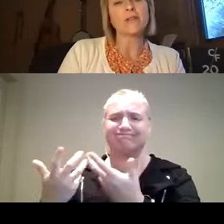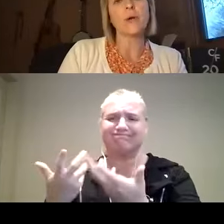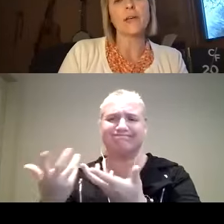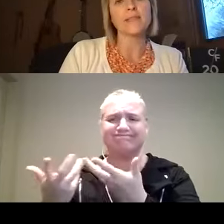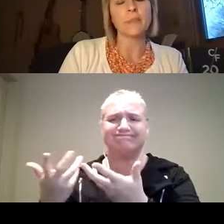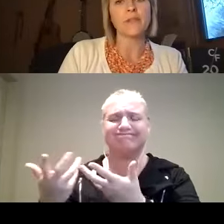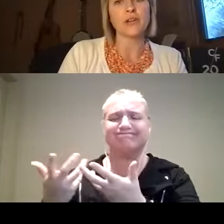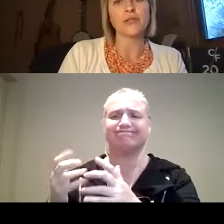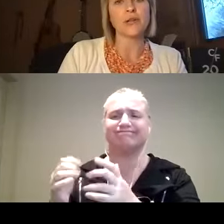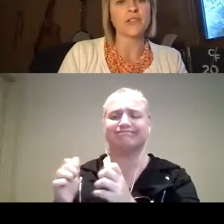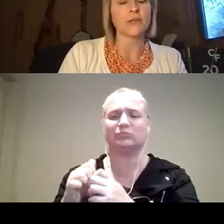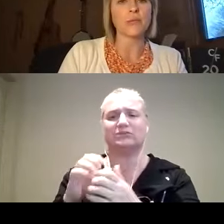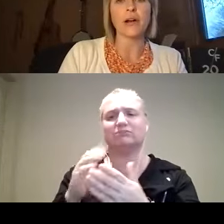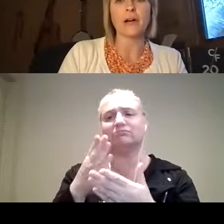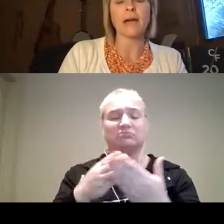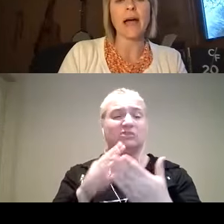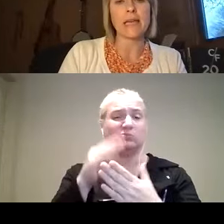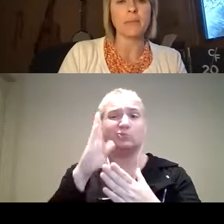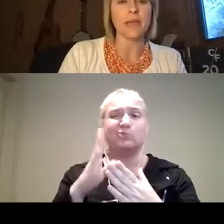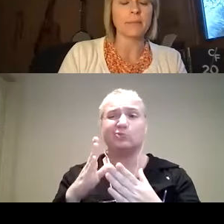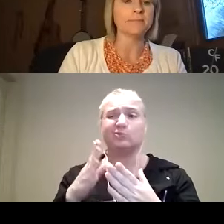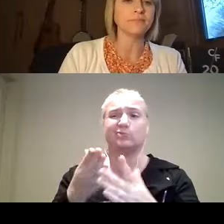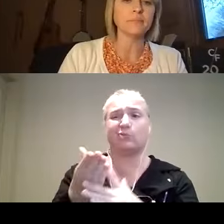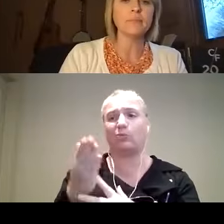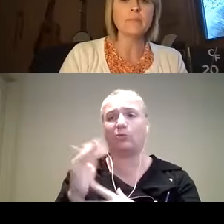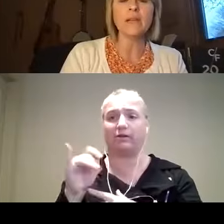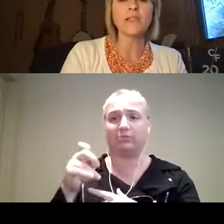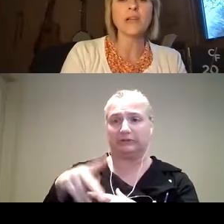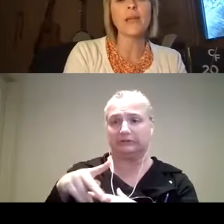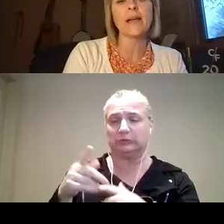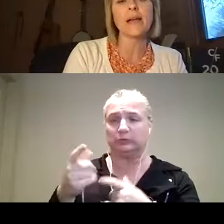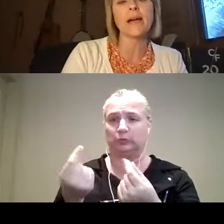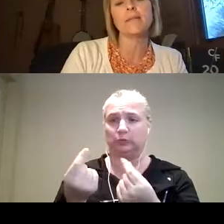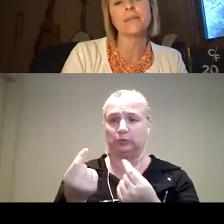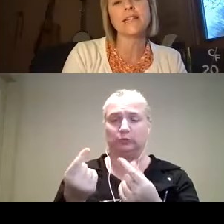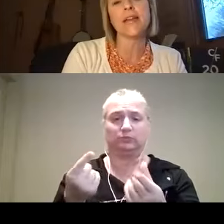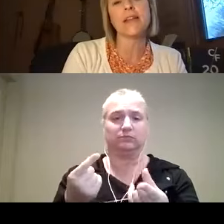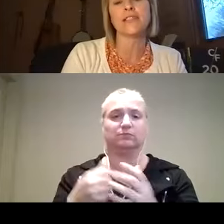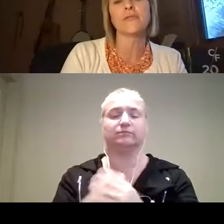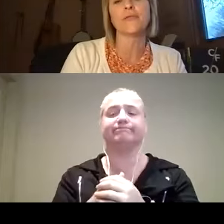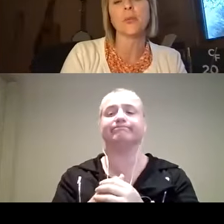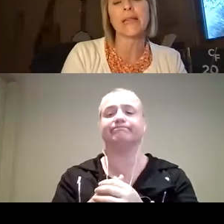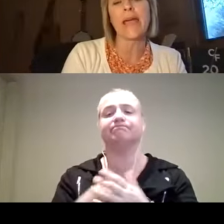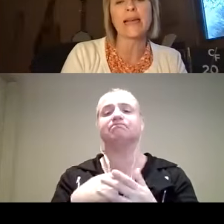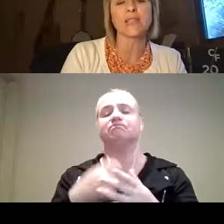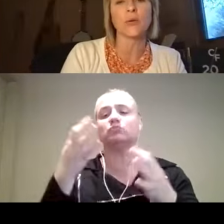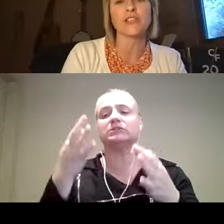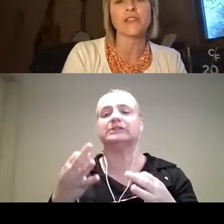with some of our students through their IEP? So, we put together some frequently asked questions.